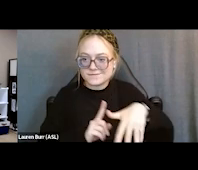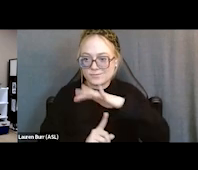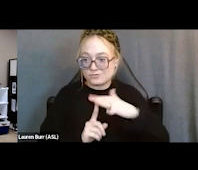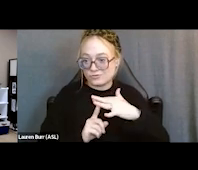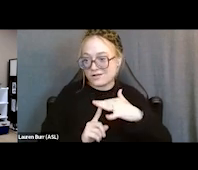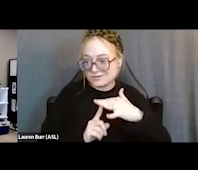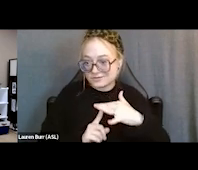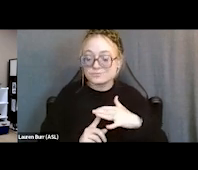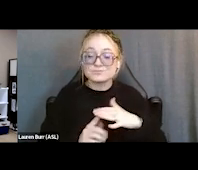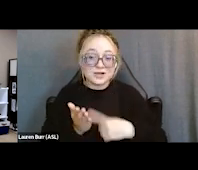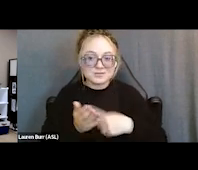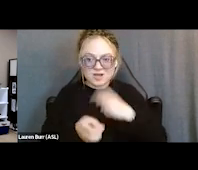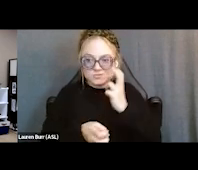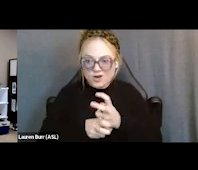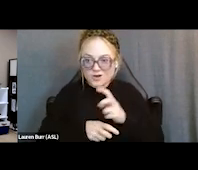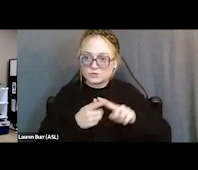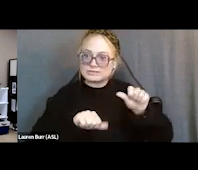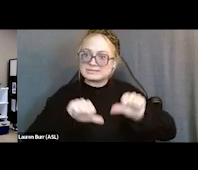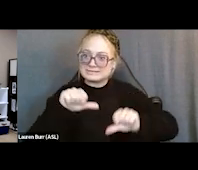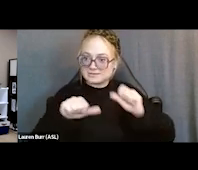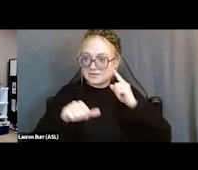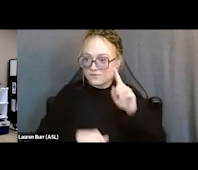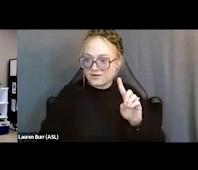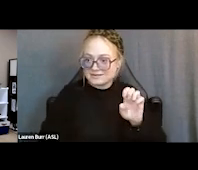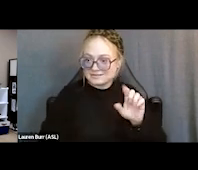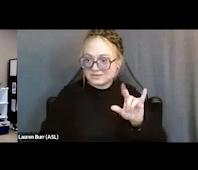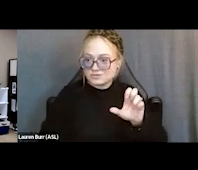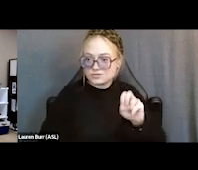assessing for delusions. So we really wanna make sure that we are sensitive